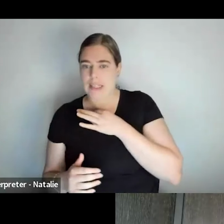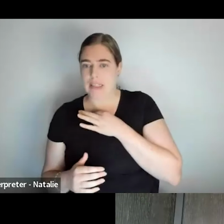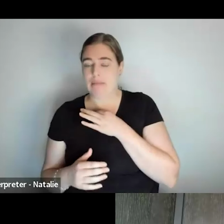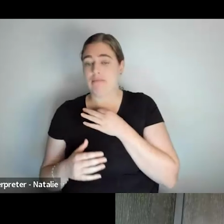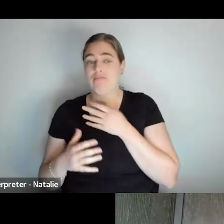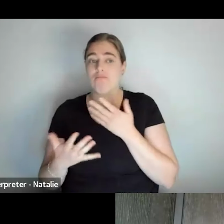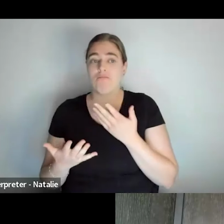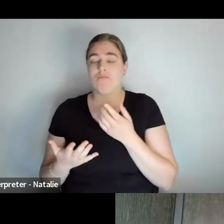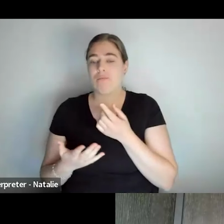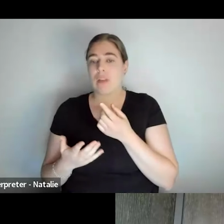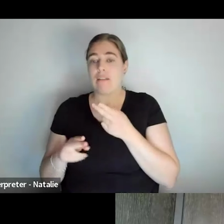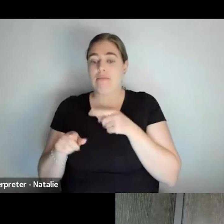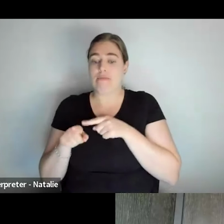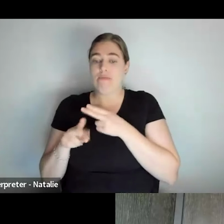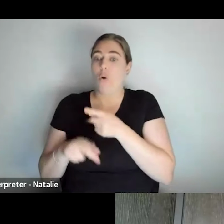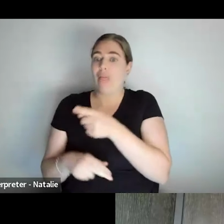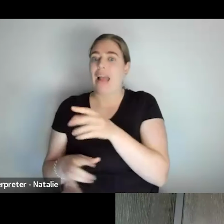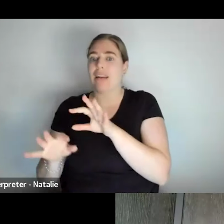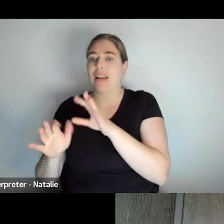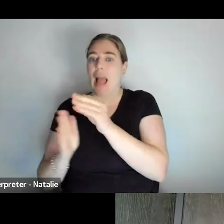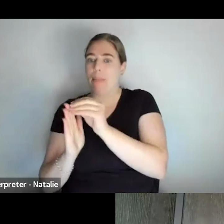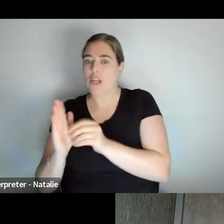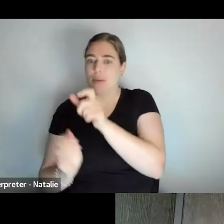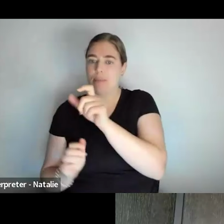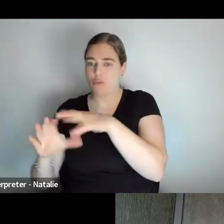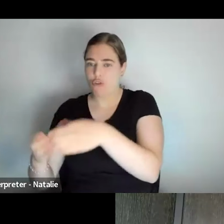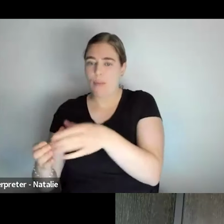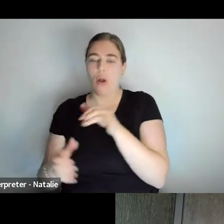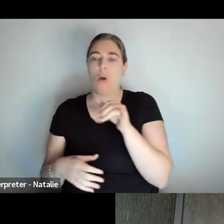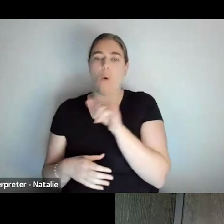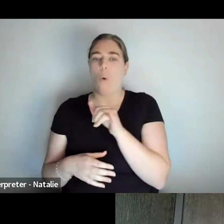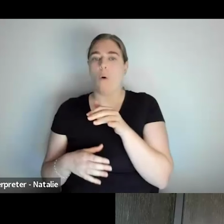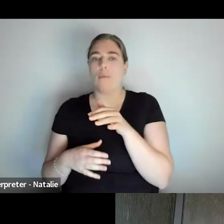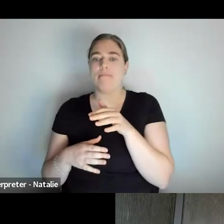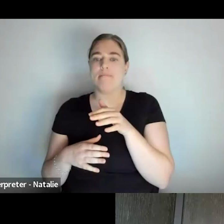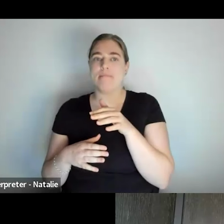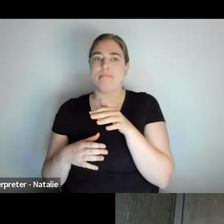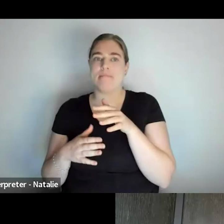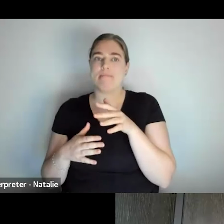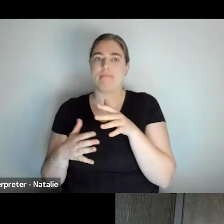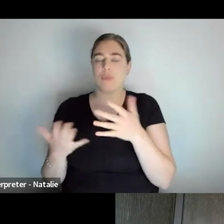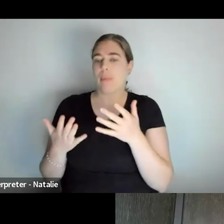of that particular applicant, but less risky than the bigger, more speculative ones.